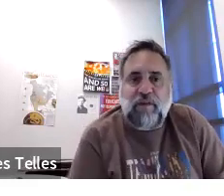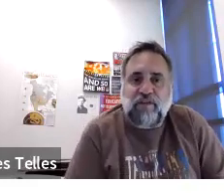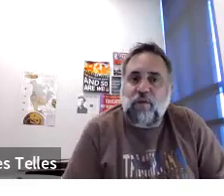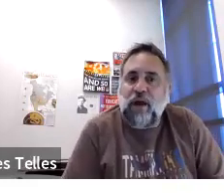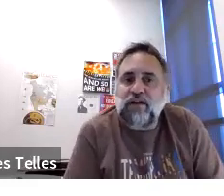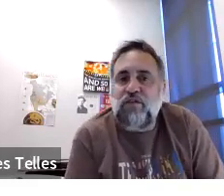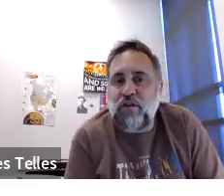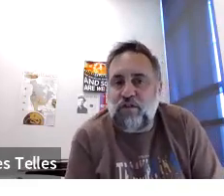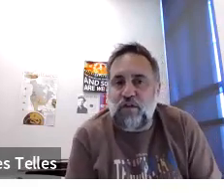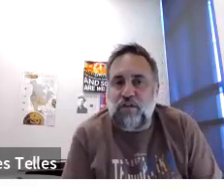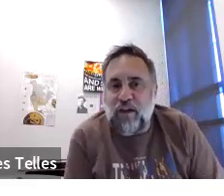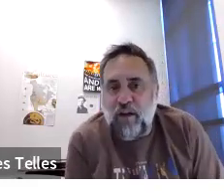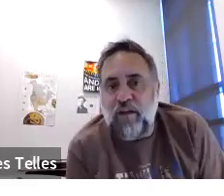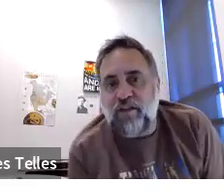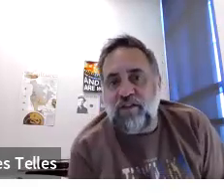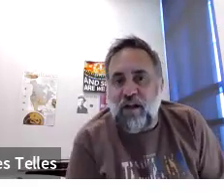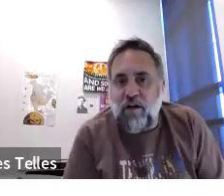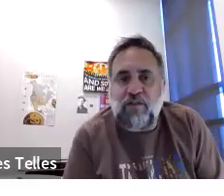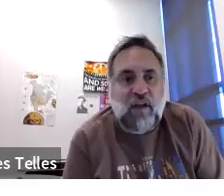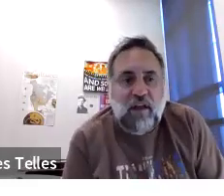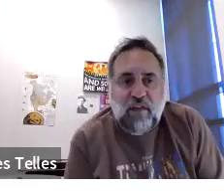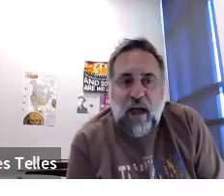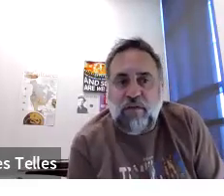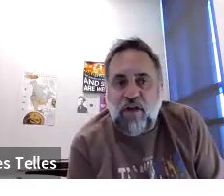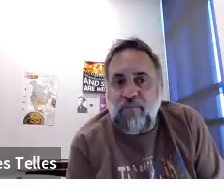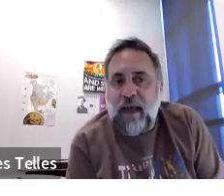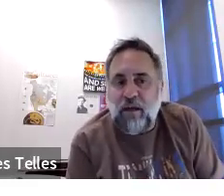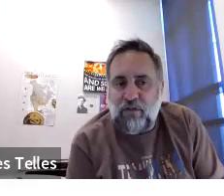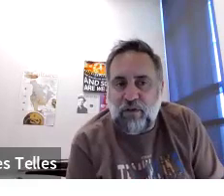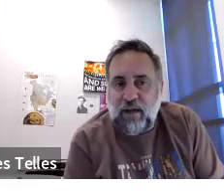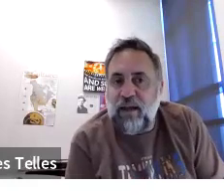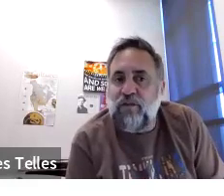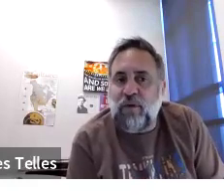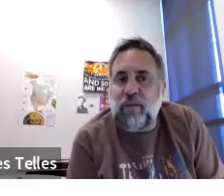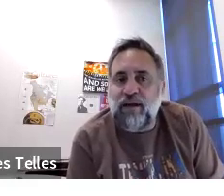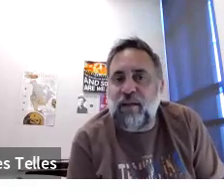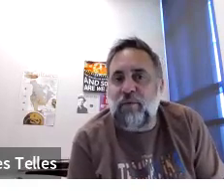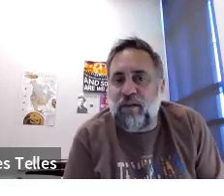Professor Raiden chose to use Sandra Cisneros, the House on Mango Street.